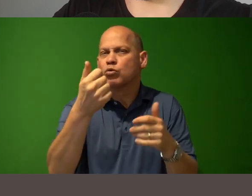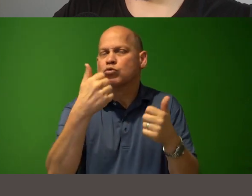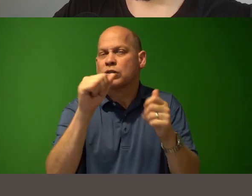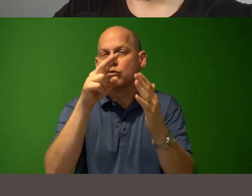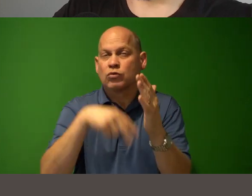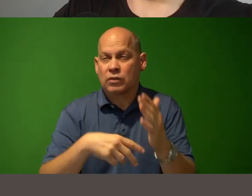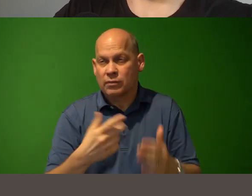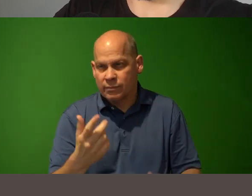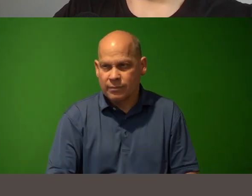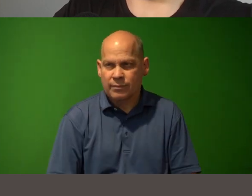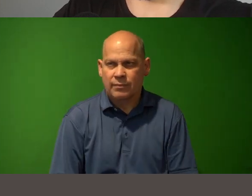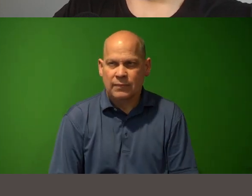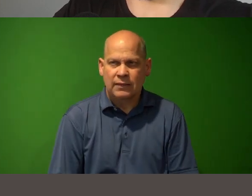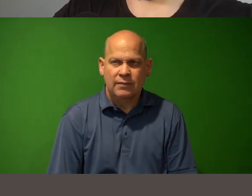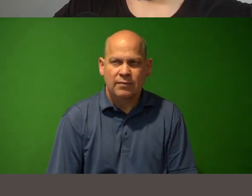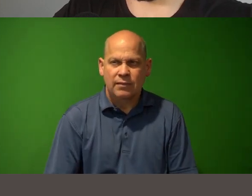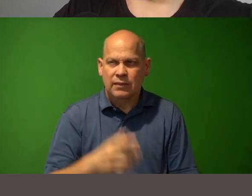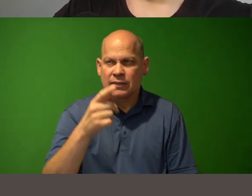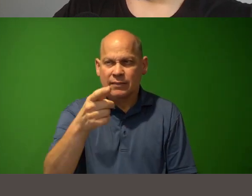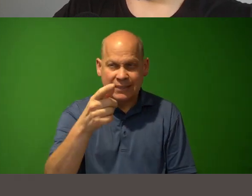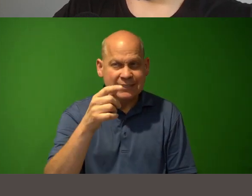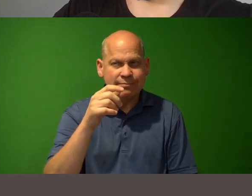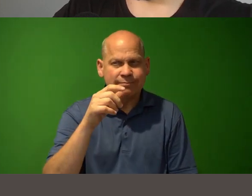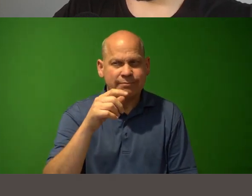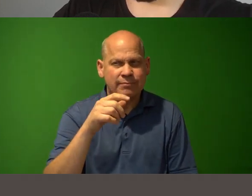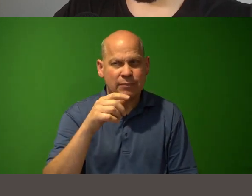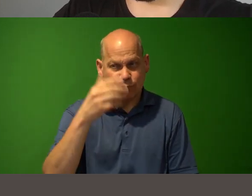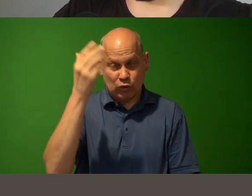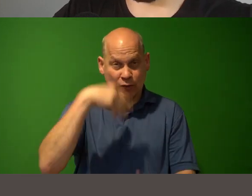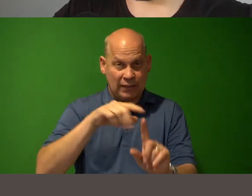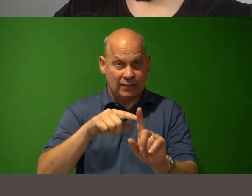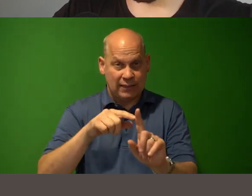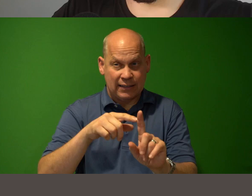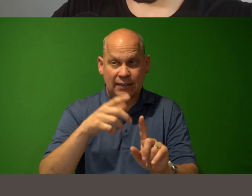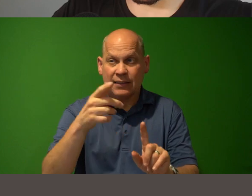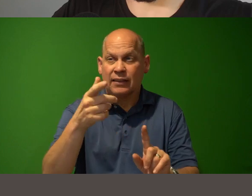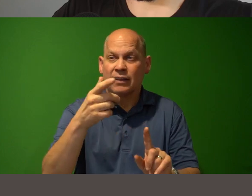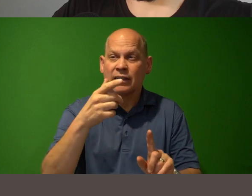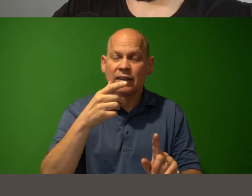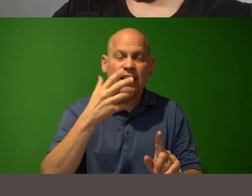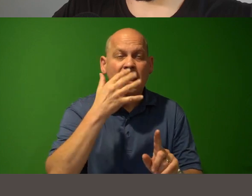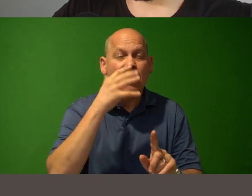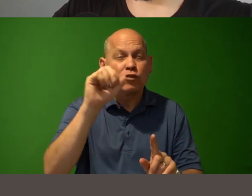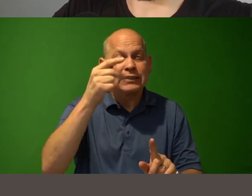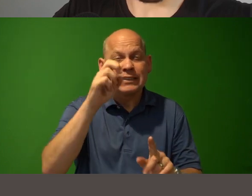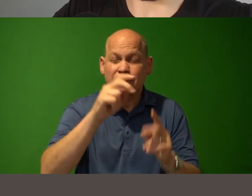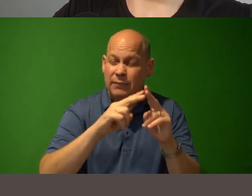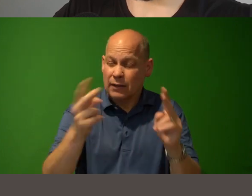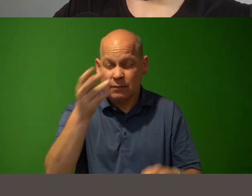The command of this git command revert is upfront and the color scheme is very straightforward.